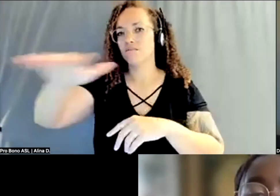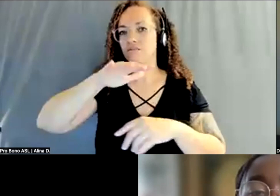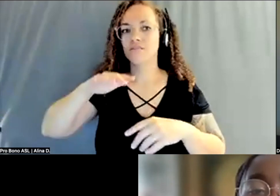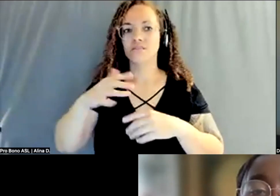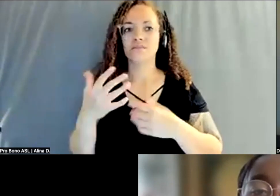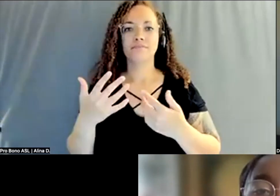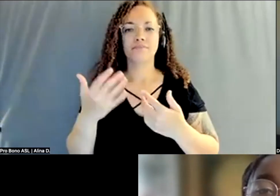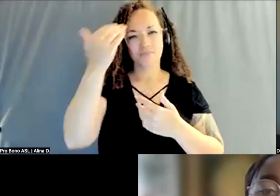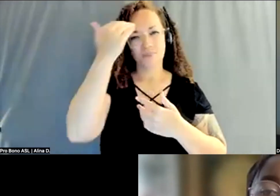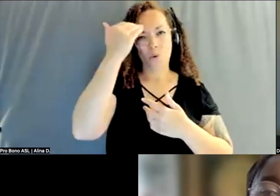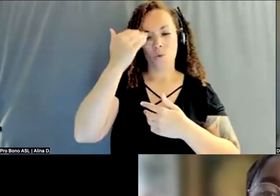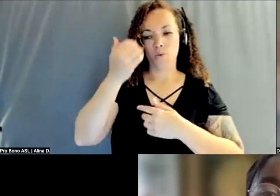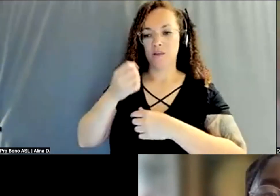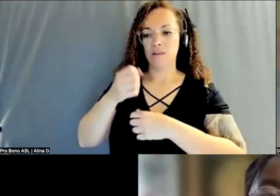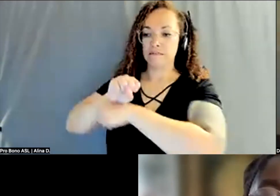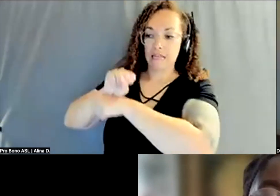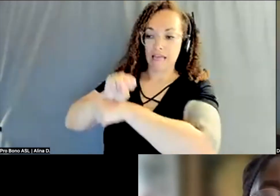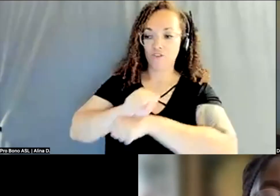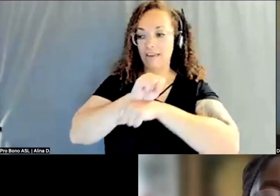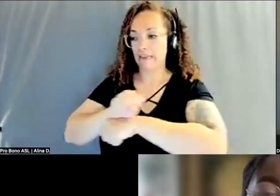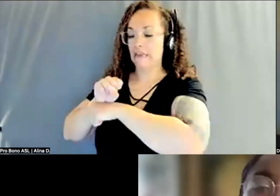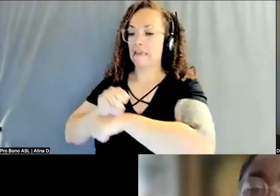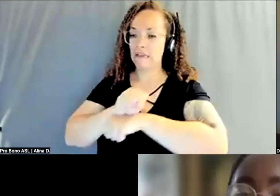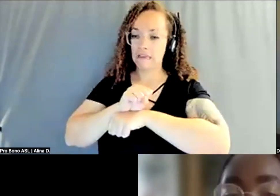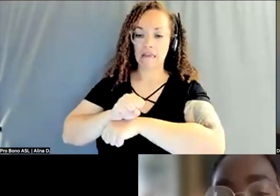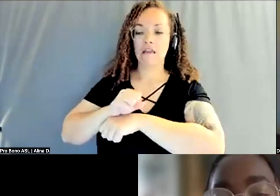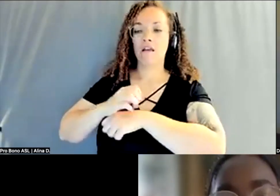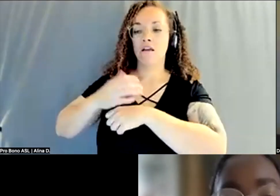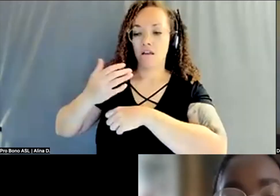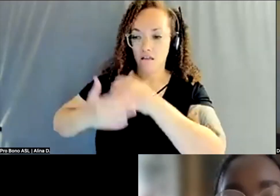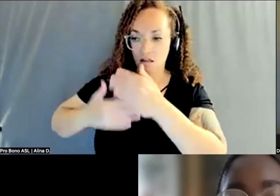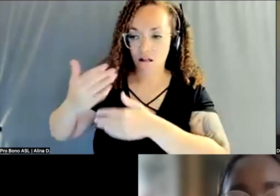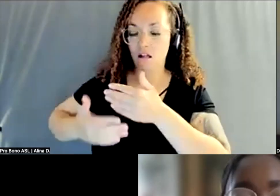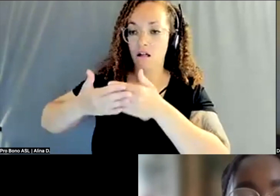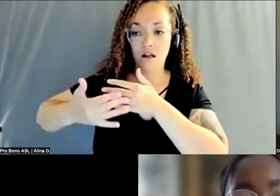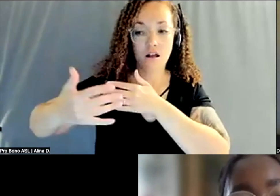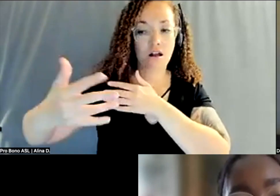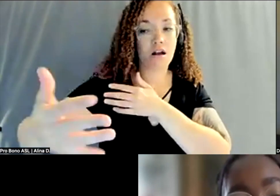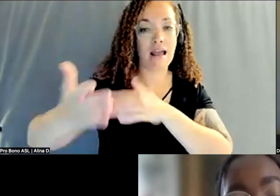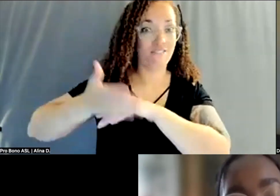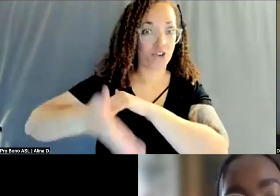that's where it came out of.